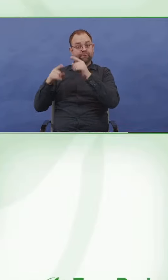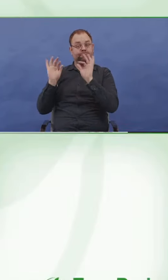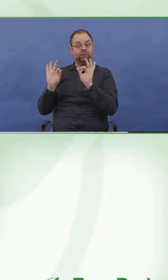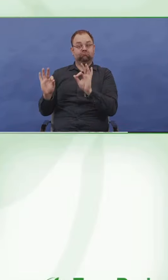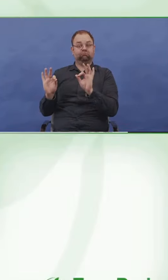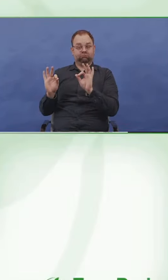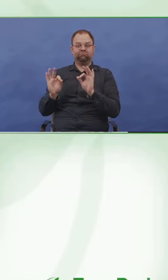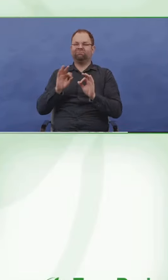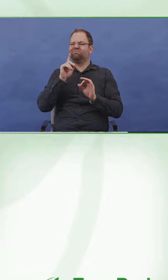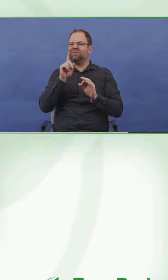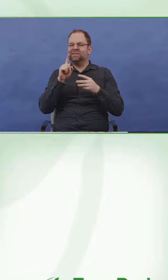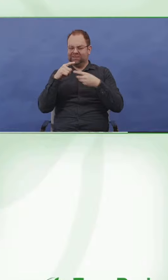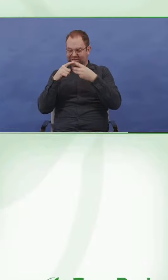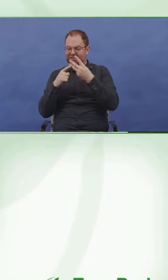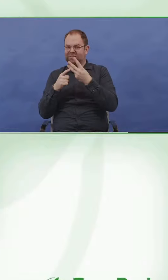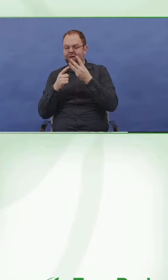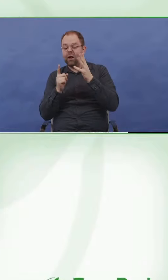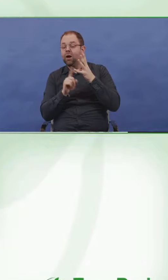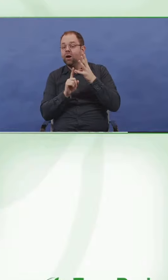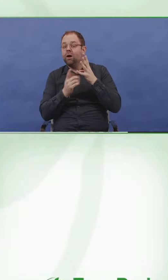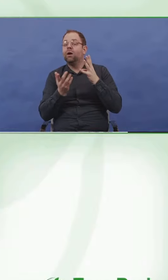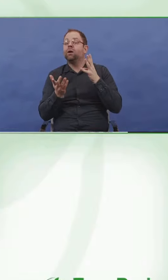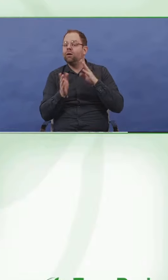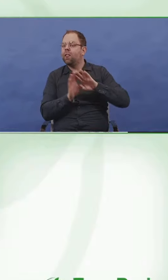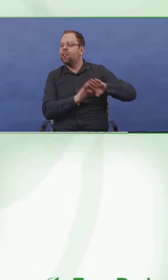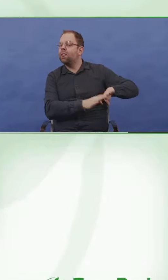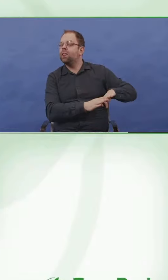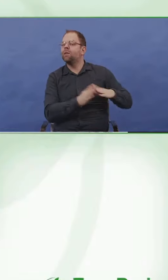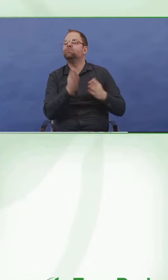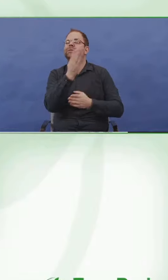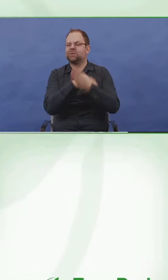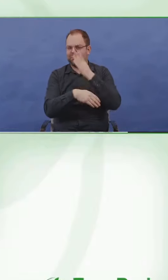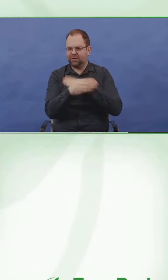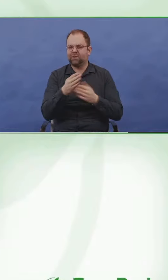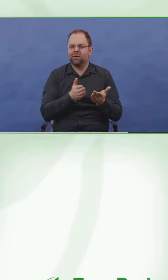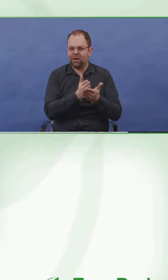The balance sheet from traditional care model to support as proposed